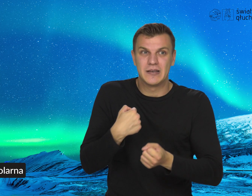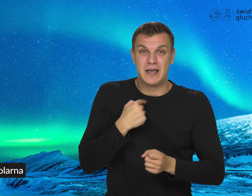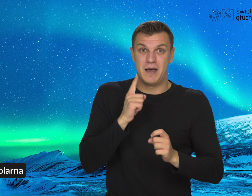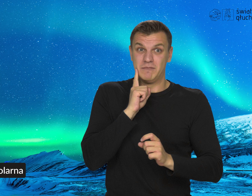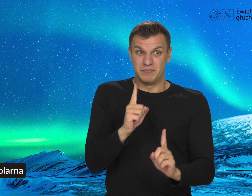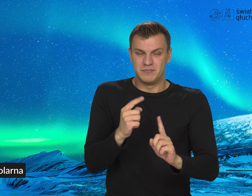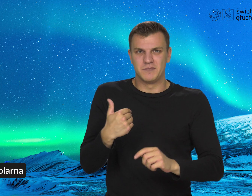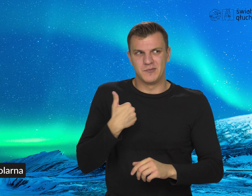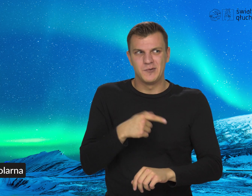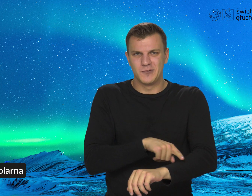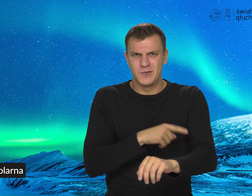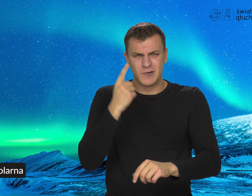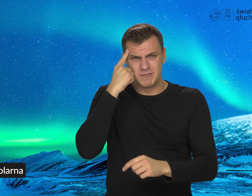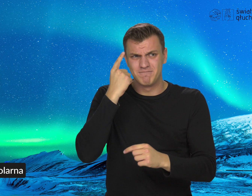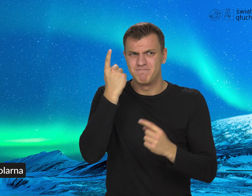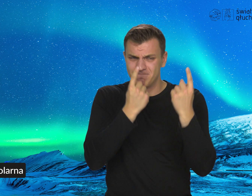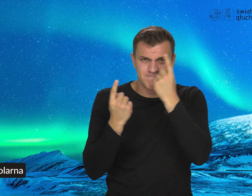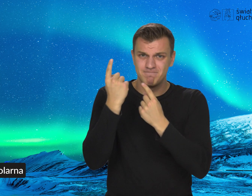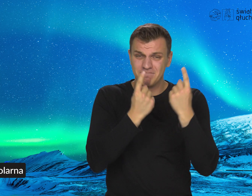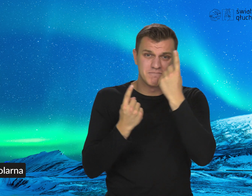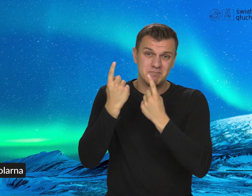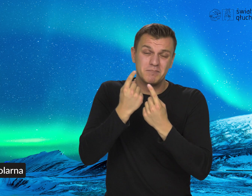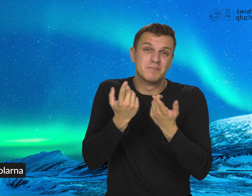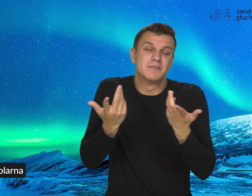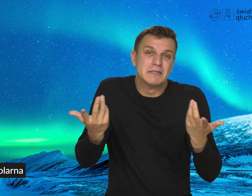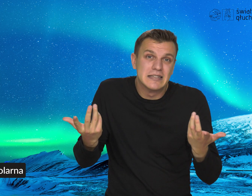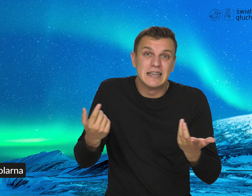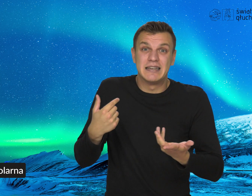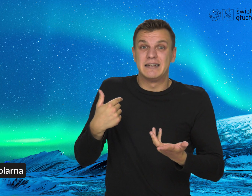I admit, I spent a long time thinking about how to sign it.